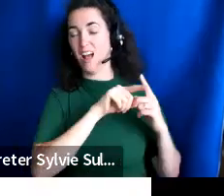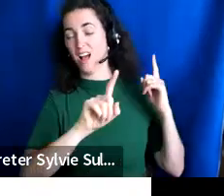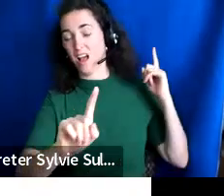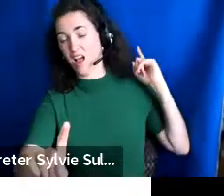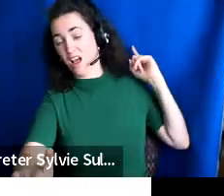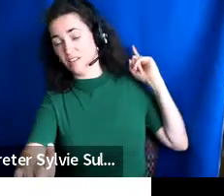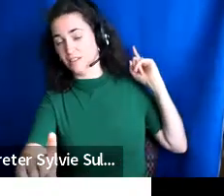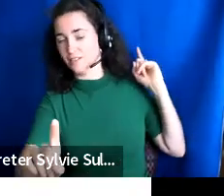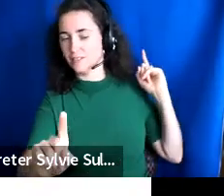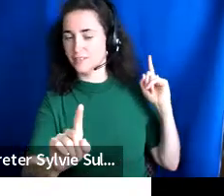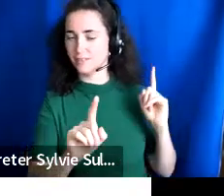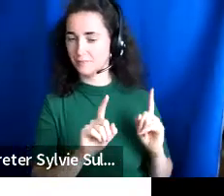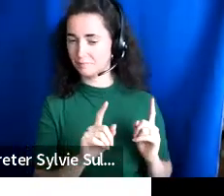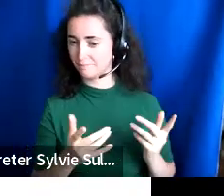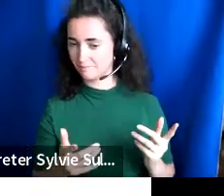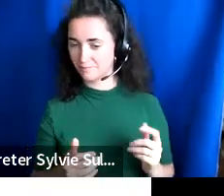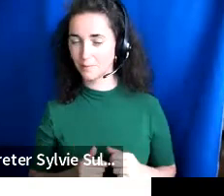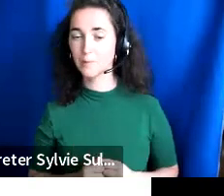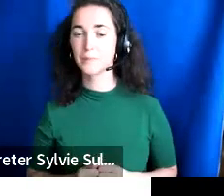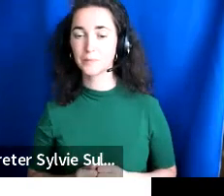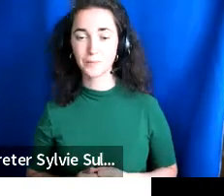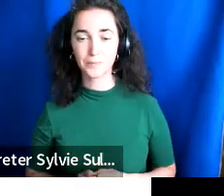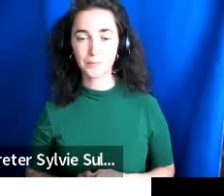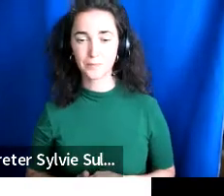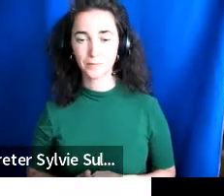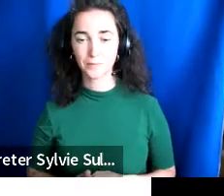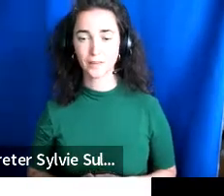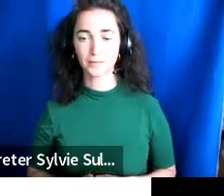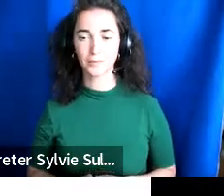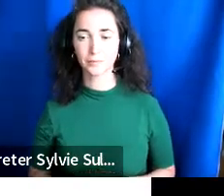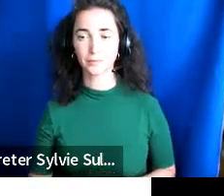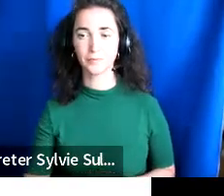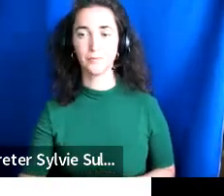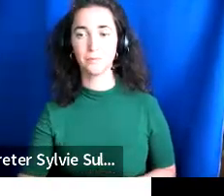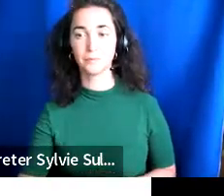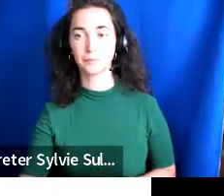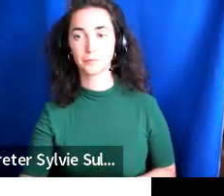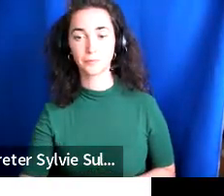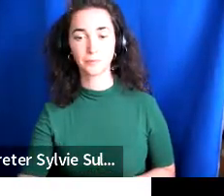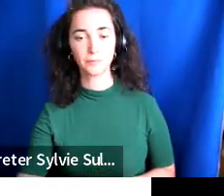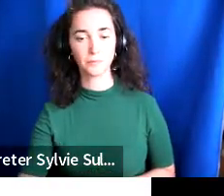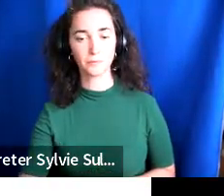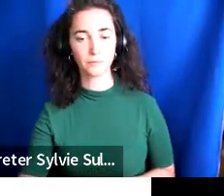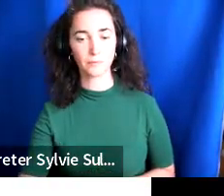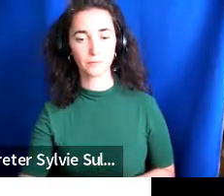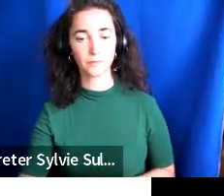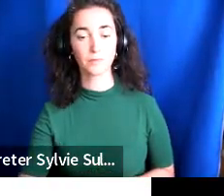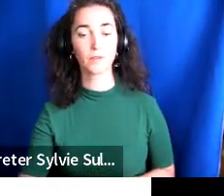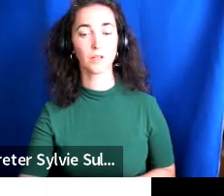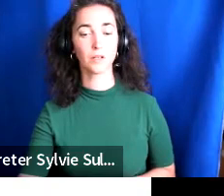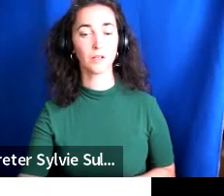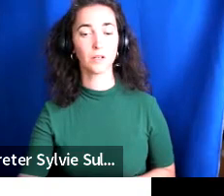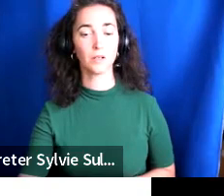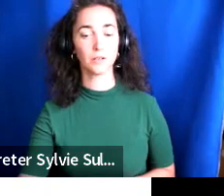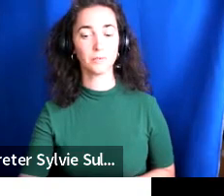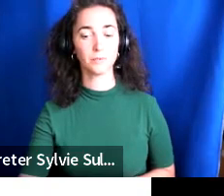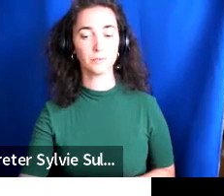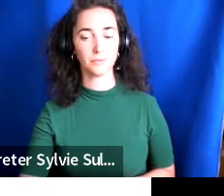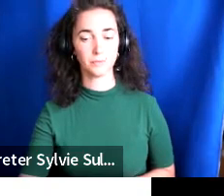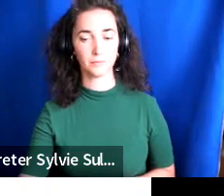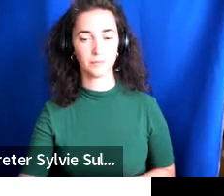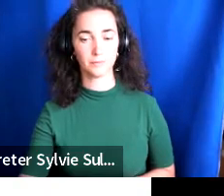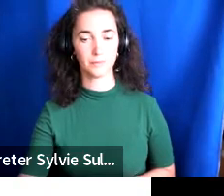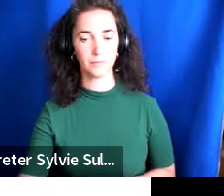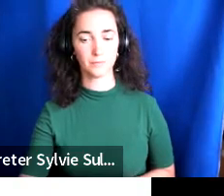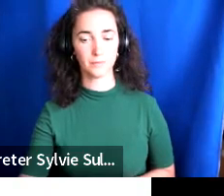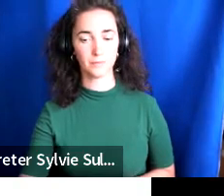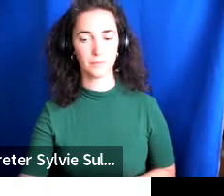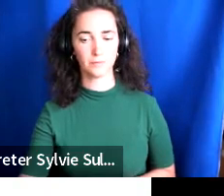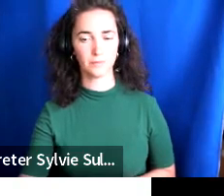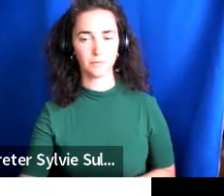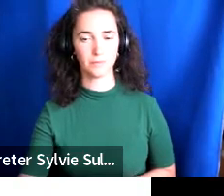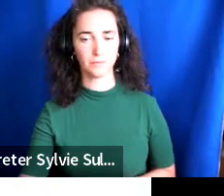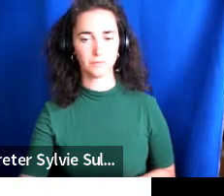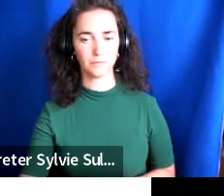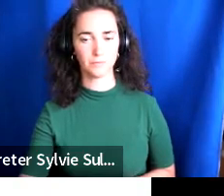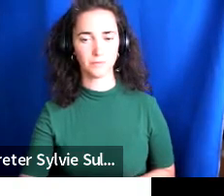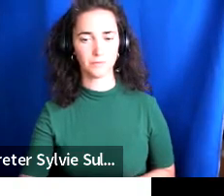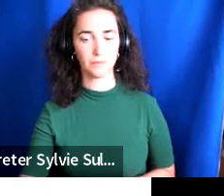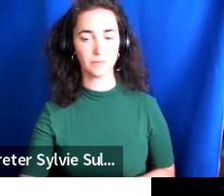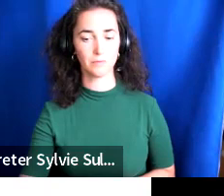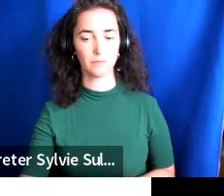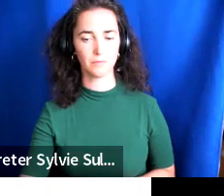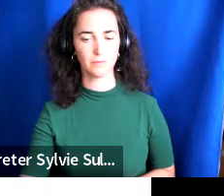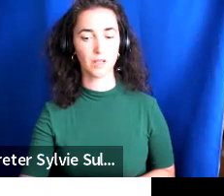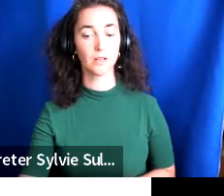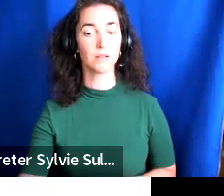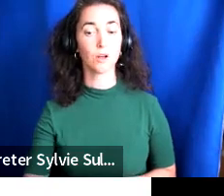Then this person who is beginning at start Line X. so that otherwise who is beginning the scout line very further, Take some time.